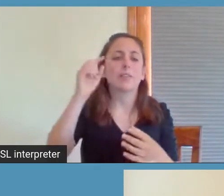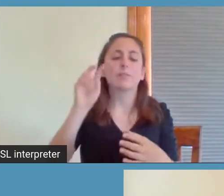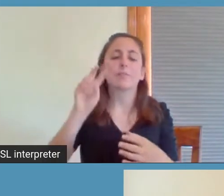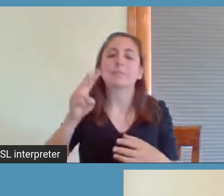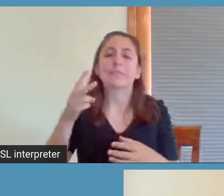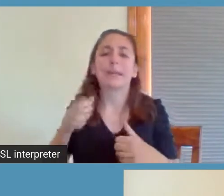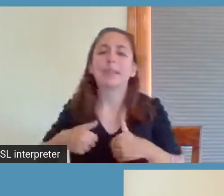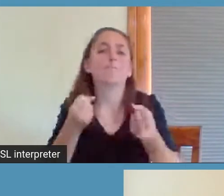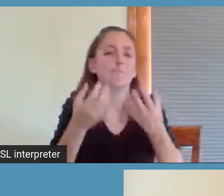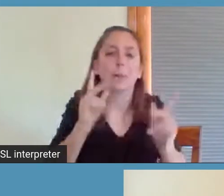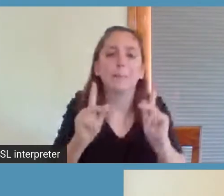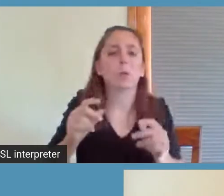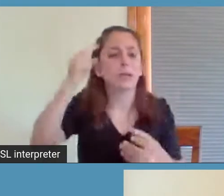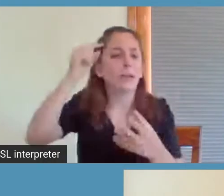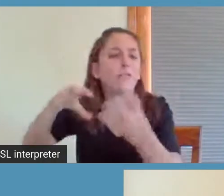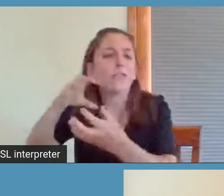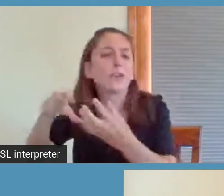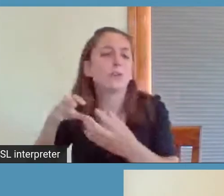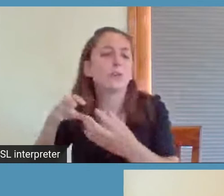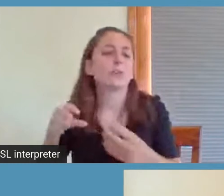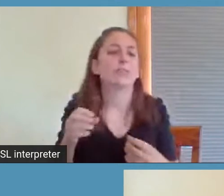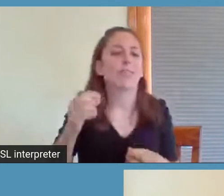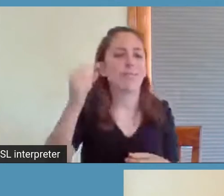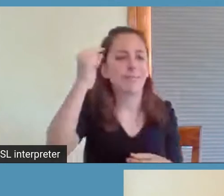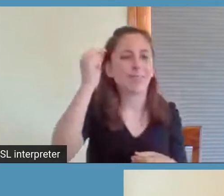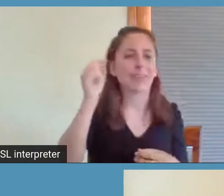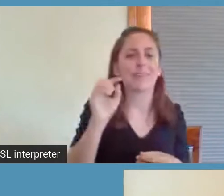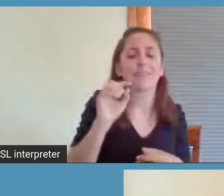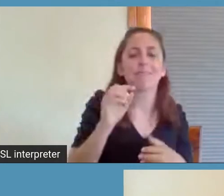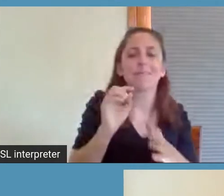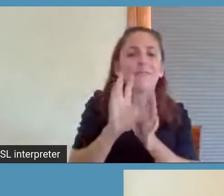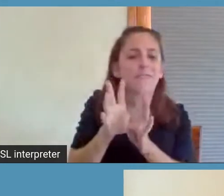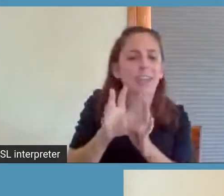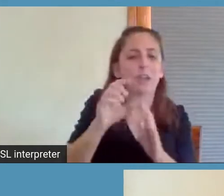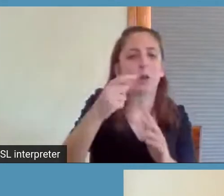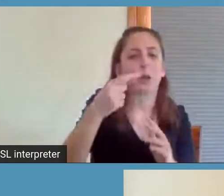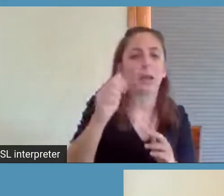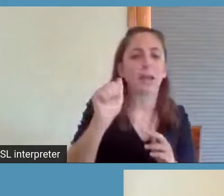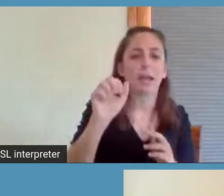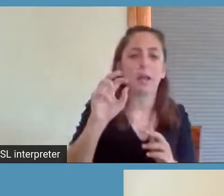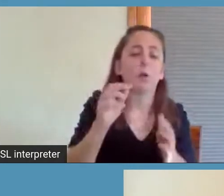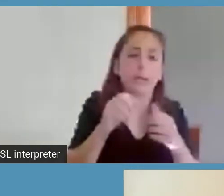was a video game um you see the avatar you see people moving around it looks like a video game